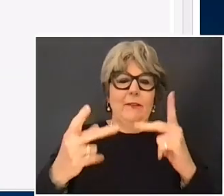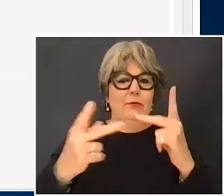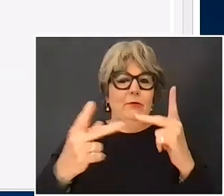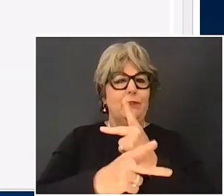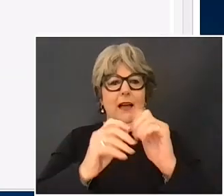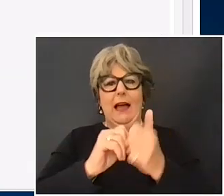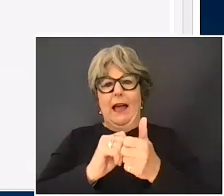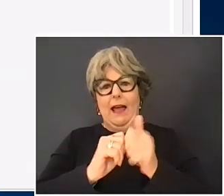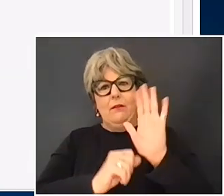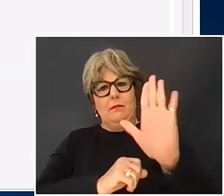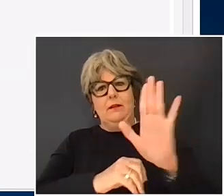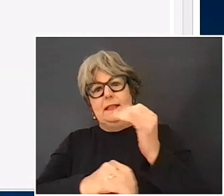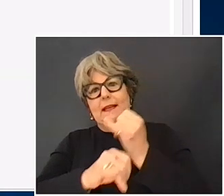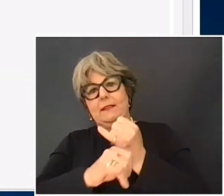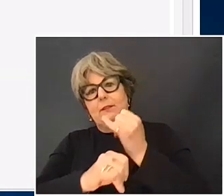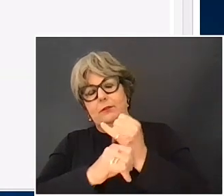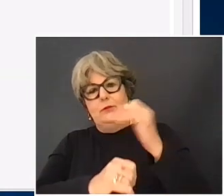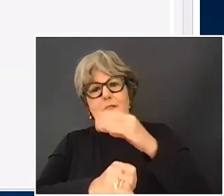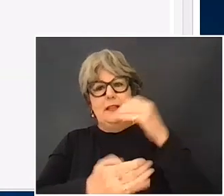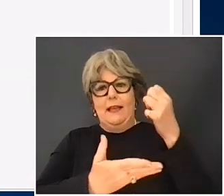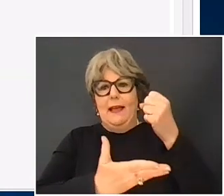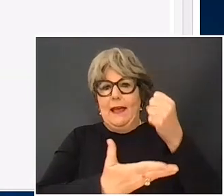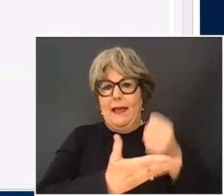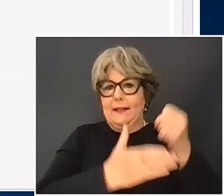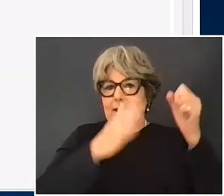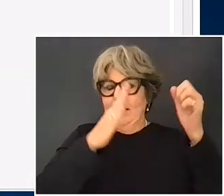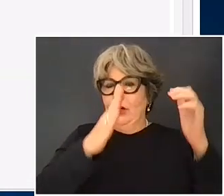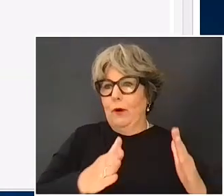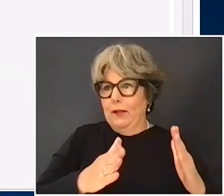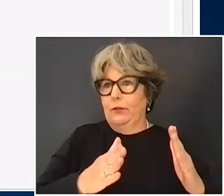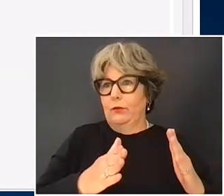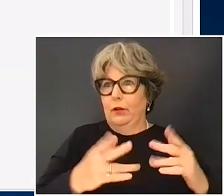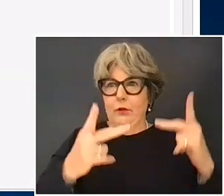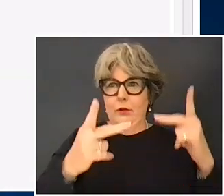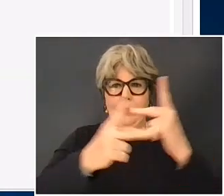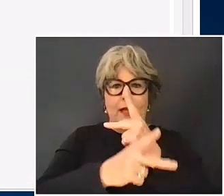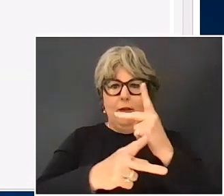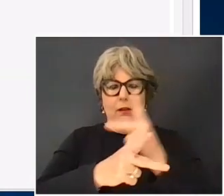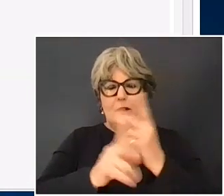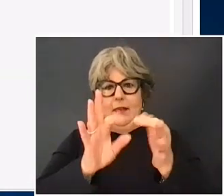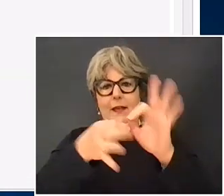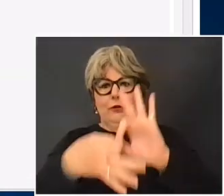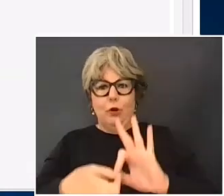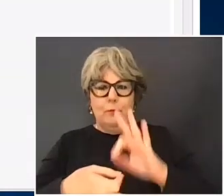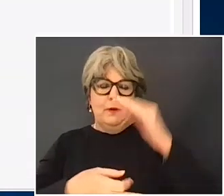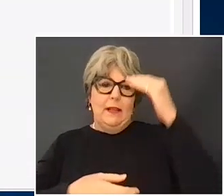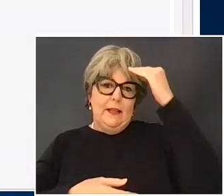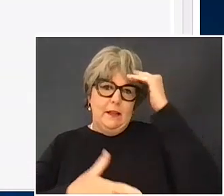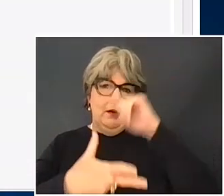accreditor would be able to calculate, interpret, and know what those percentages would be if we're talking about something